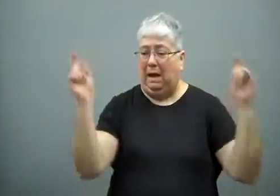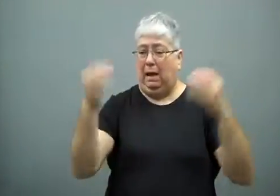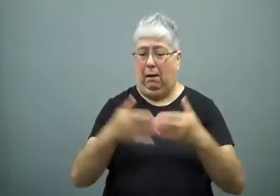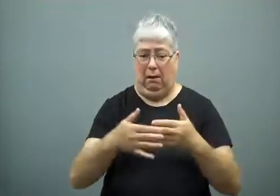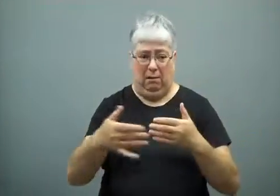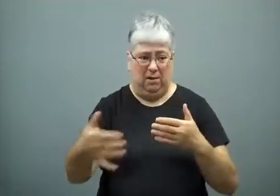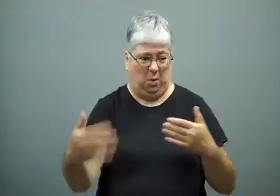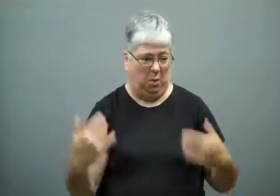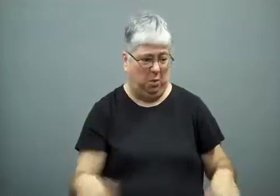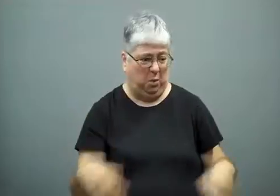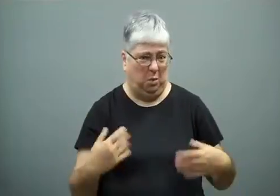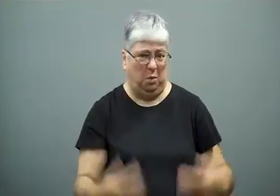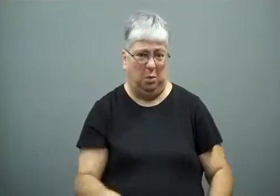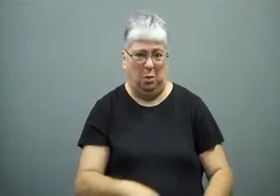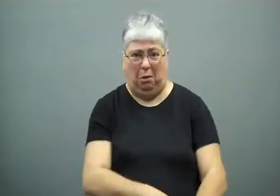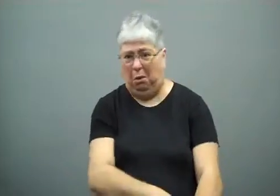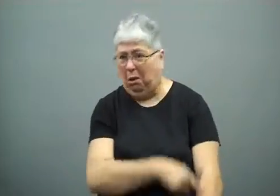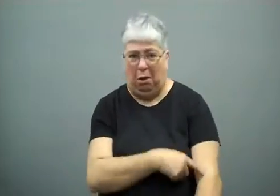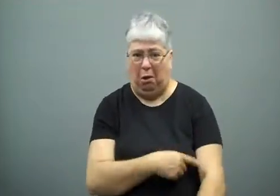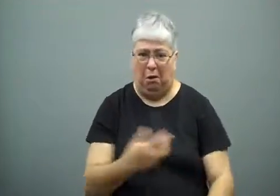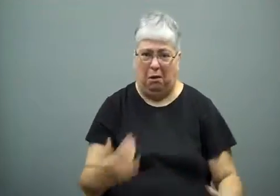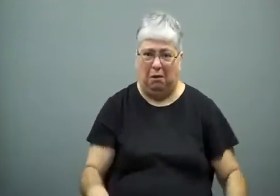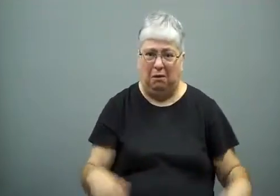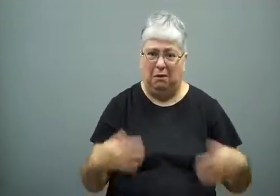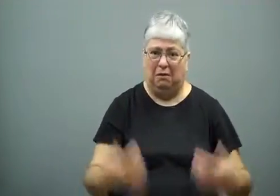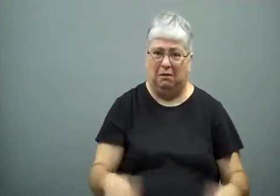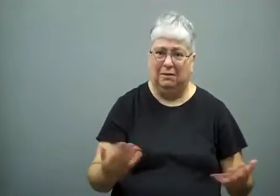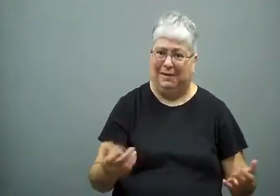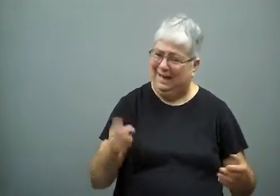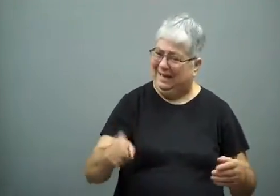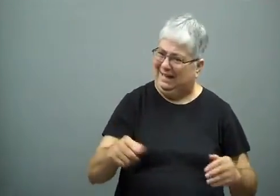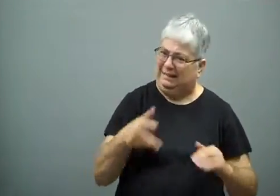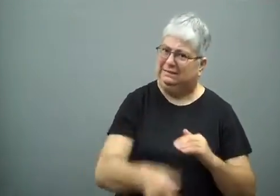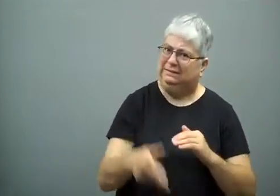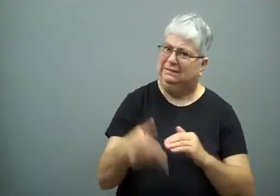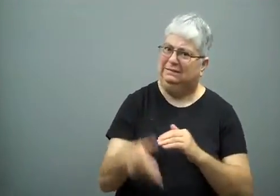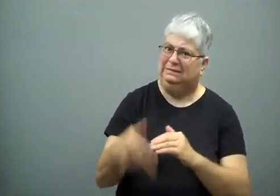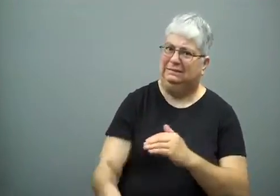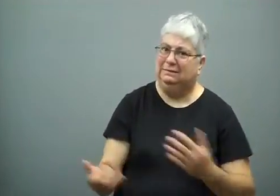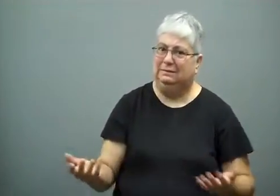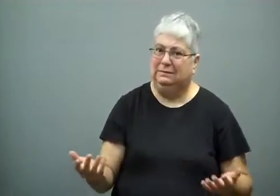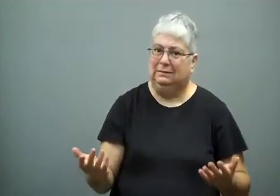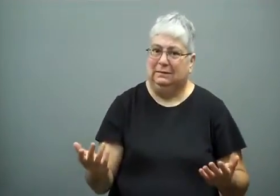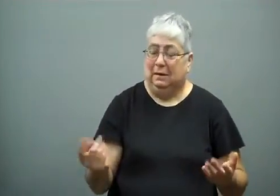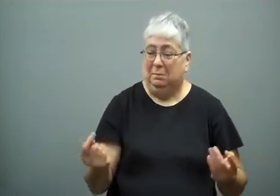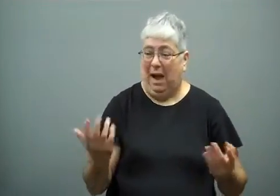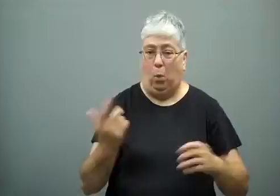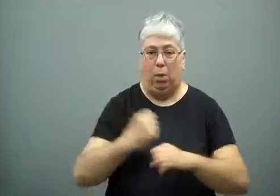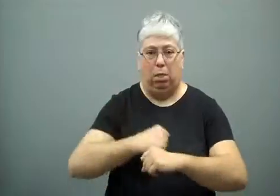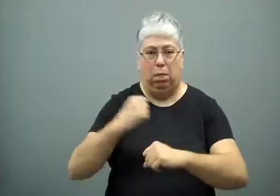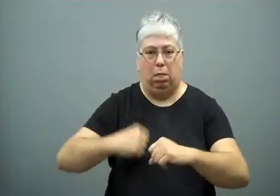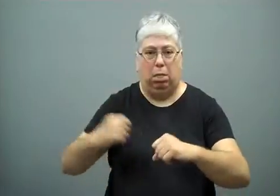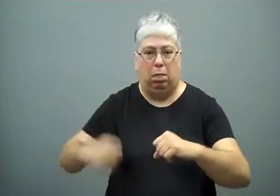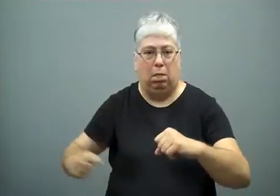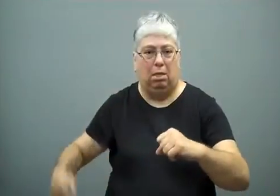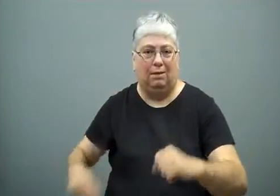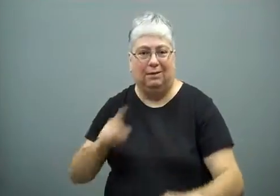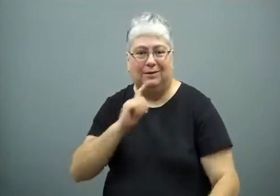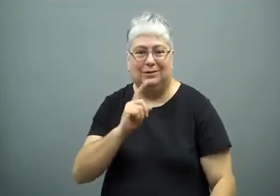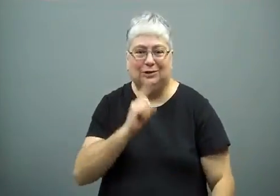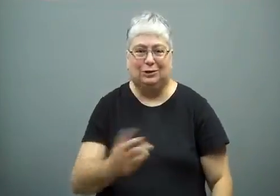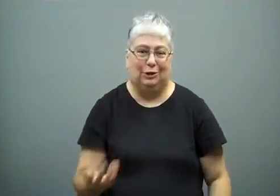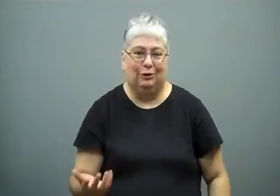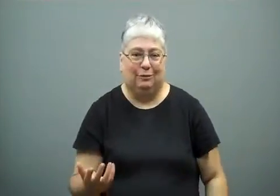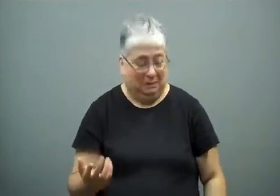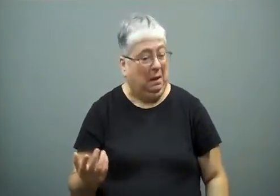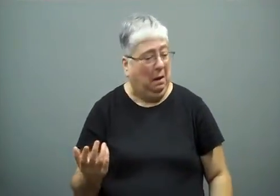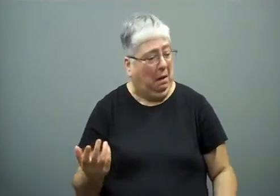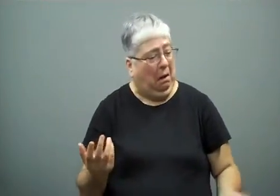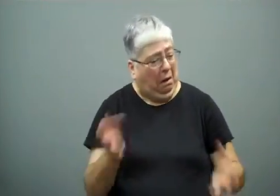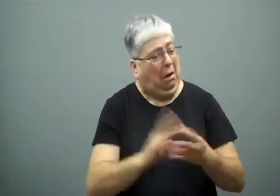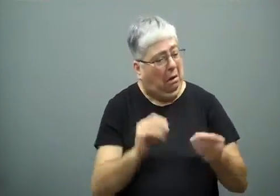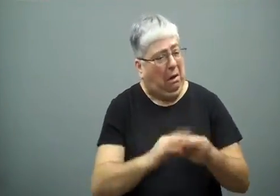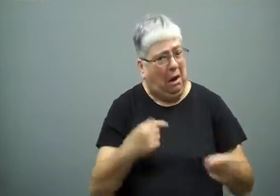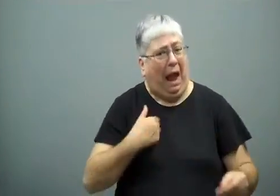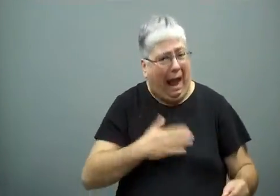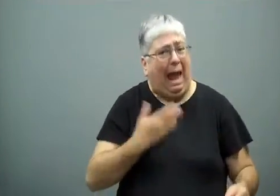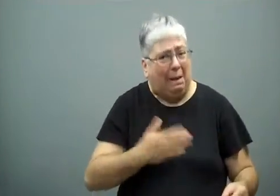It's going to be a long process, and the reductions need to happen now.